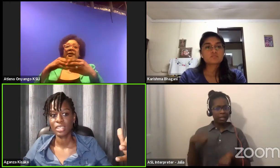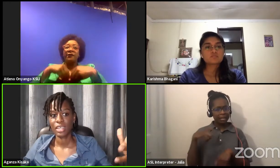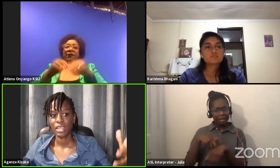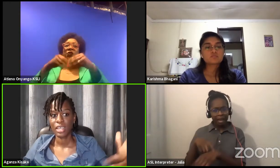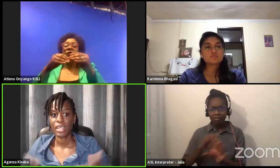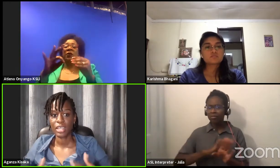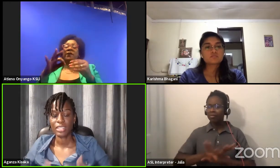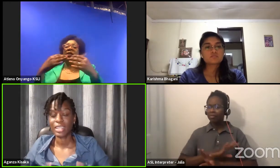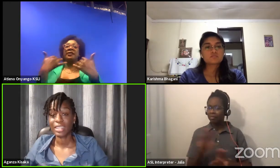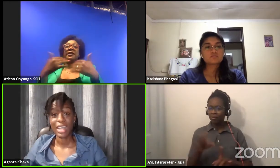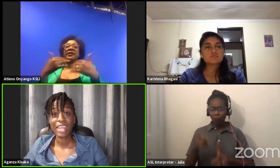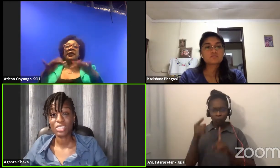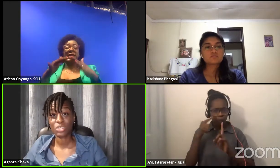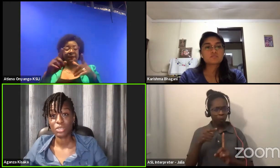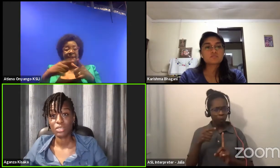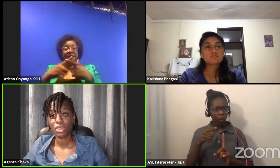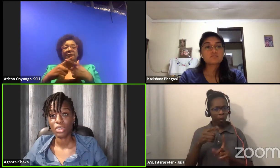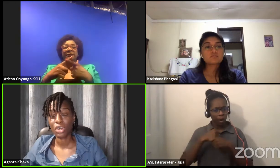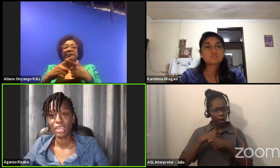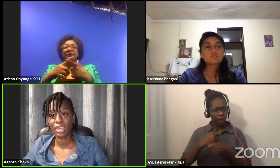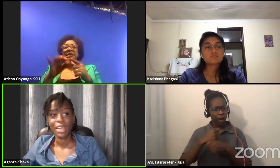it lasts long.